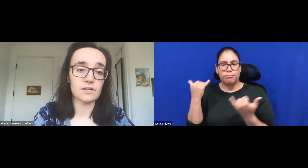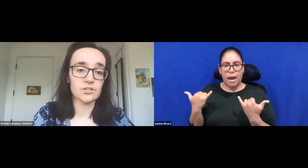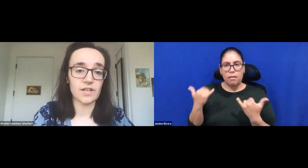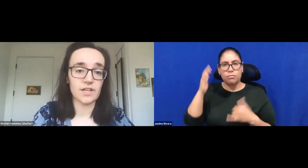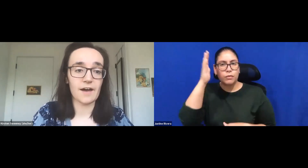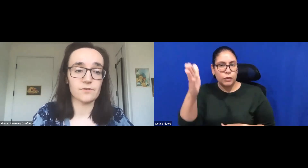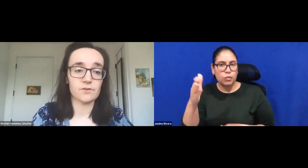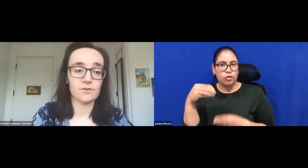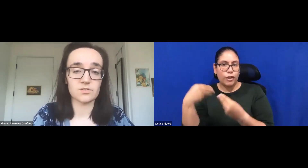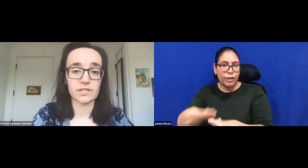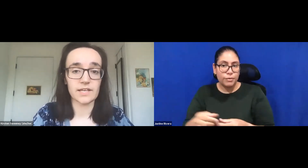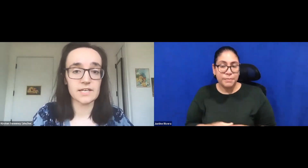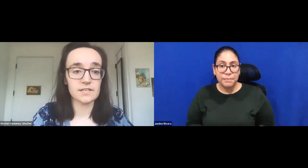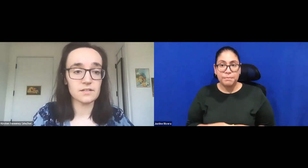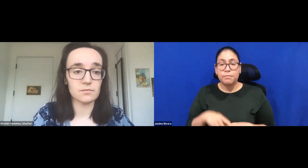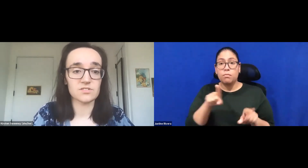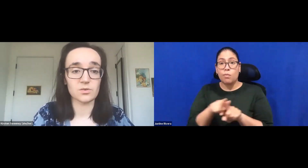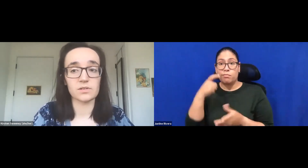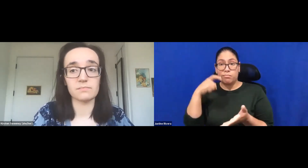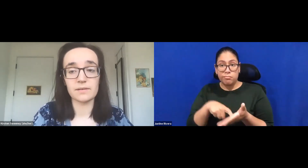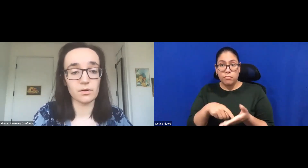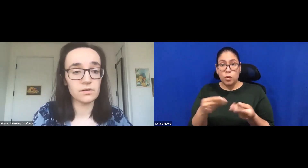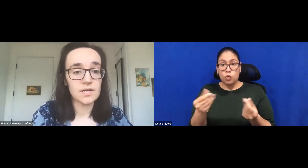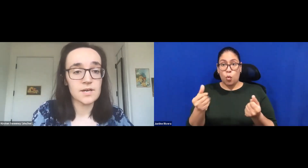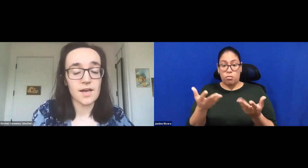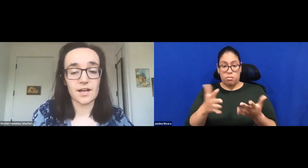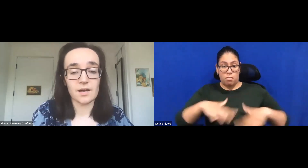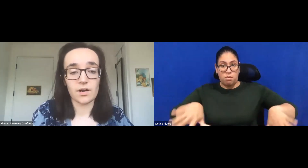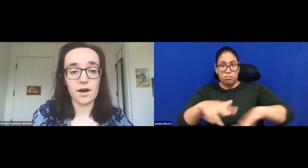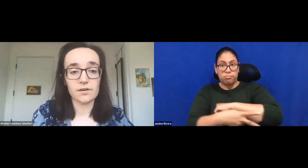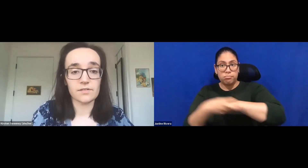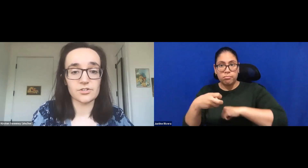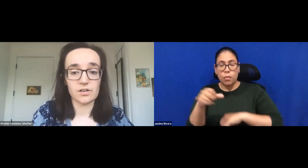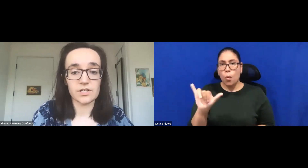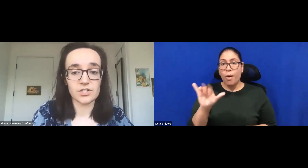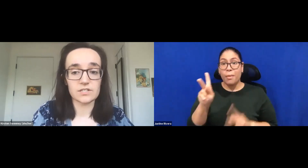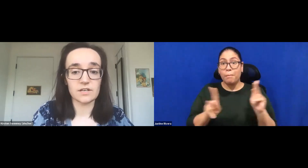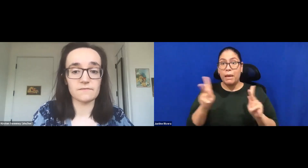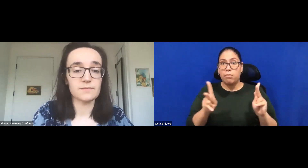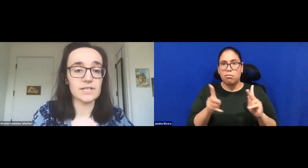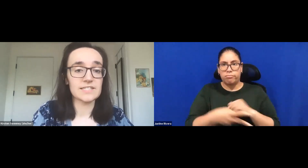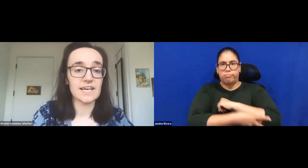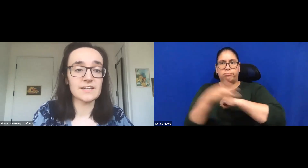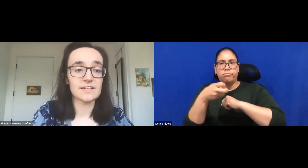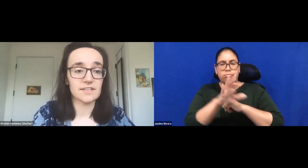acknowledge that after there was stolen land, there were stolen people. And I want to honor the generations of displaced and